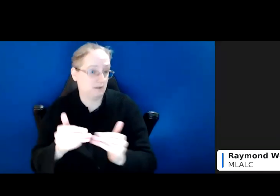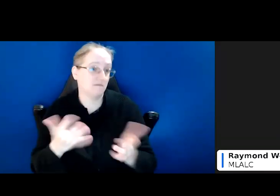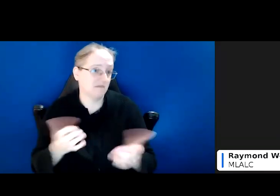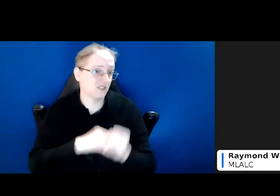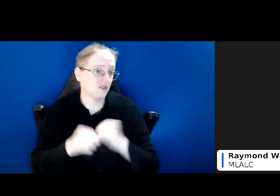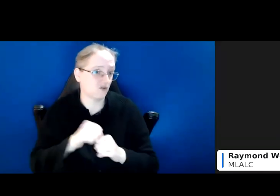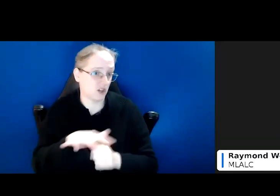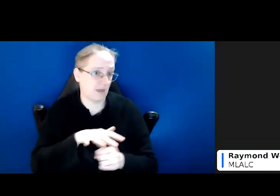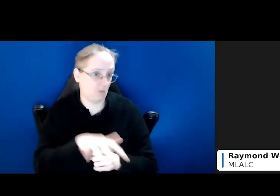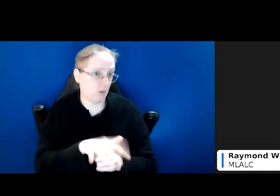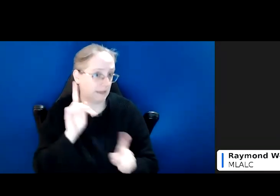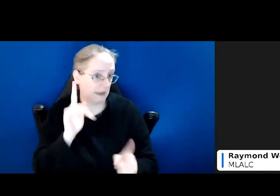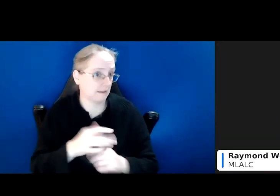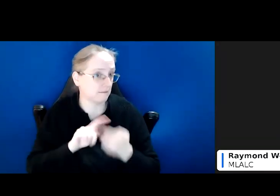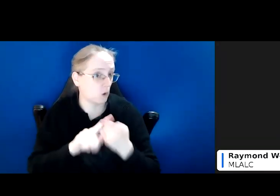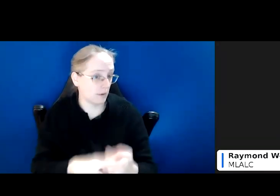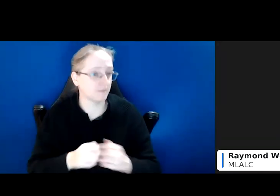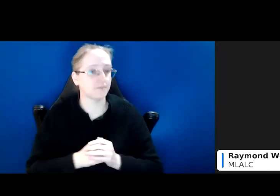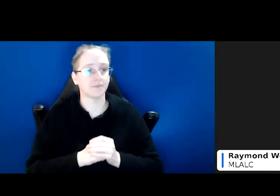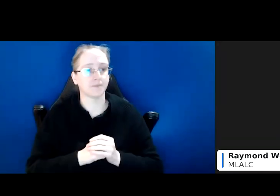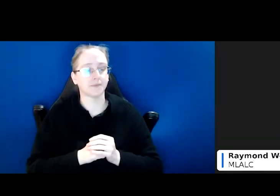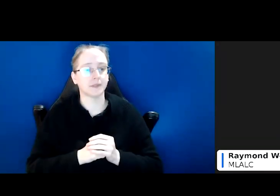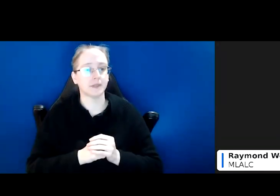a bridge still today and so on, that's mainly agribusinesses.